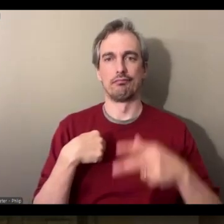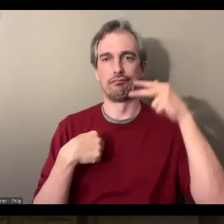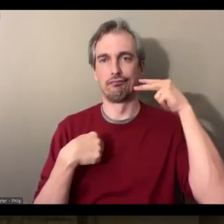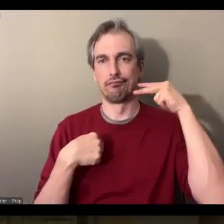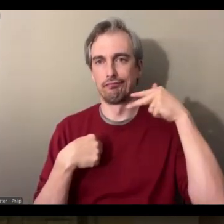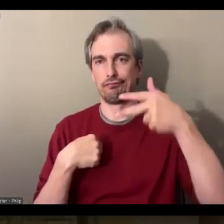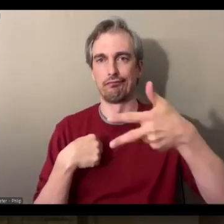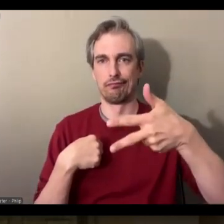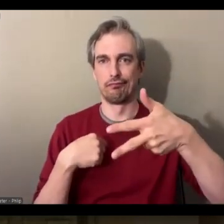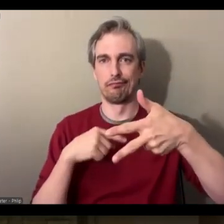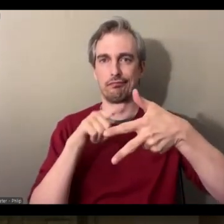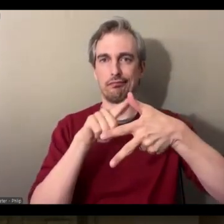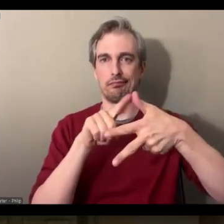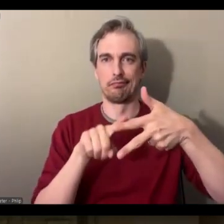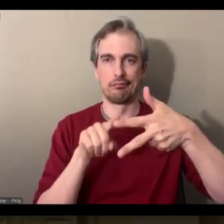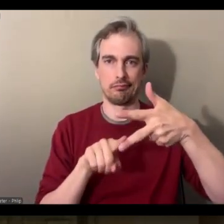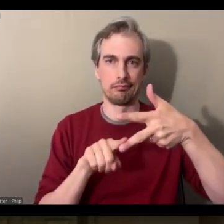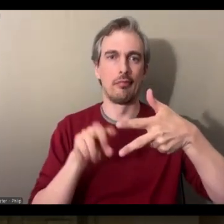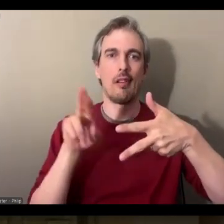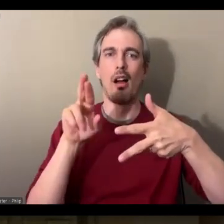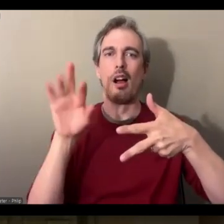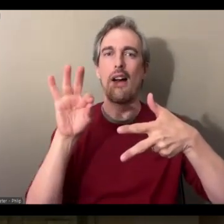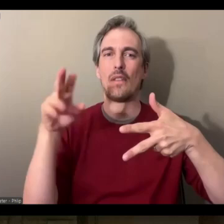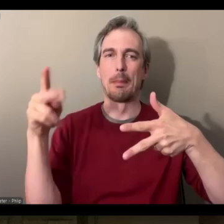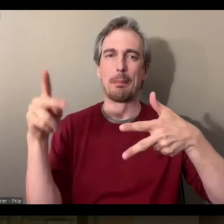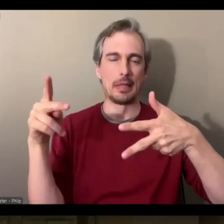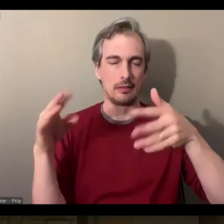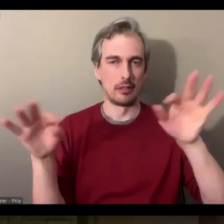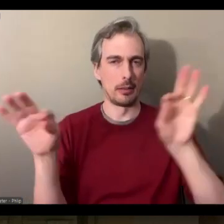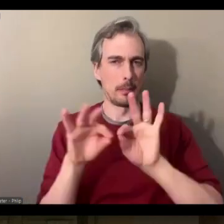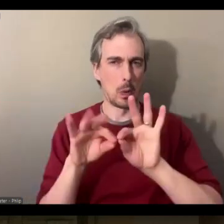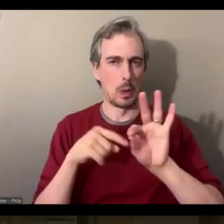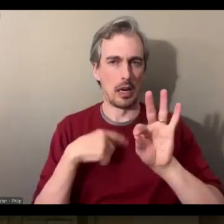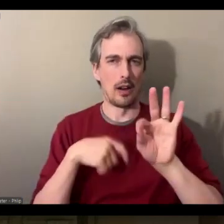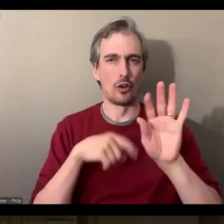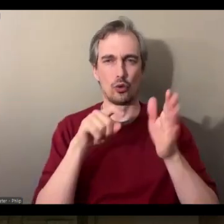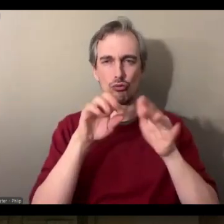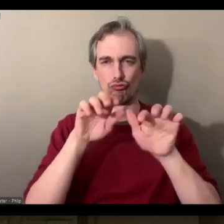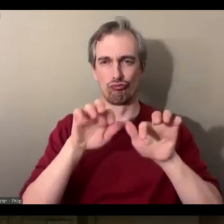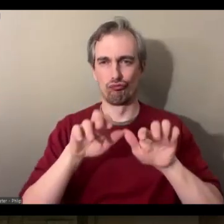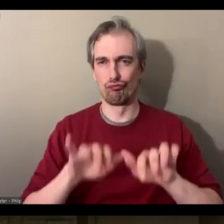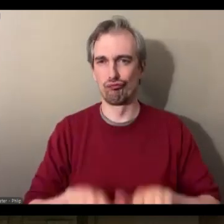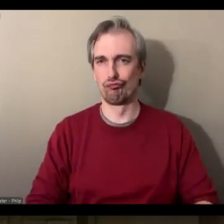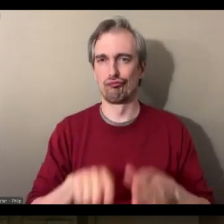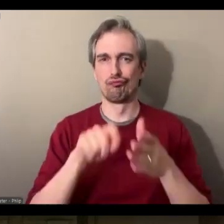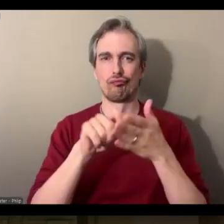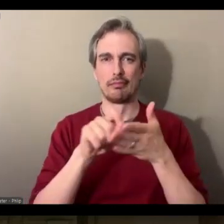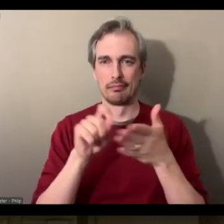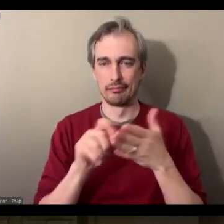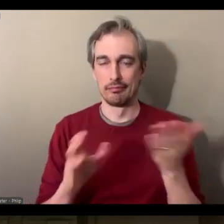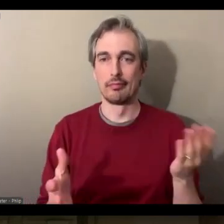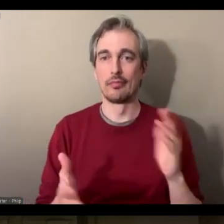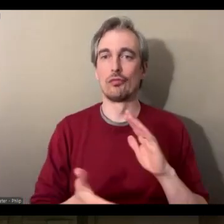to write. And then run processes, select vendors, and basically get everyone going. So that we can